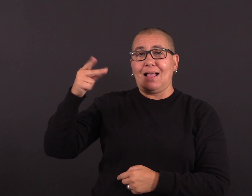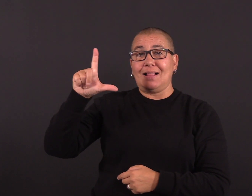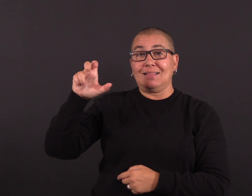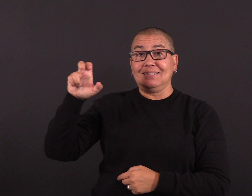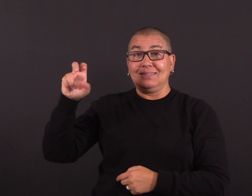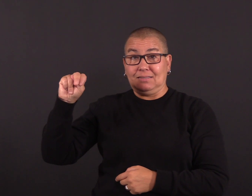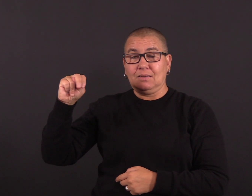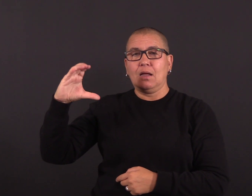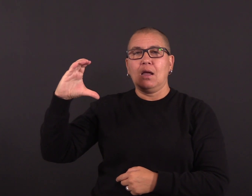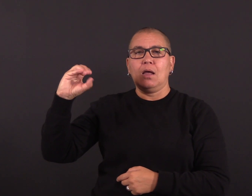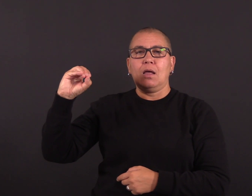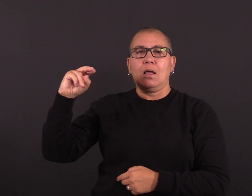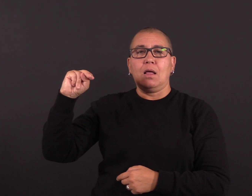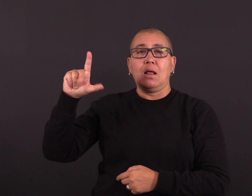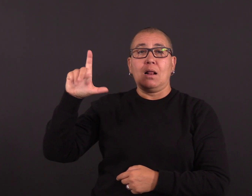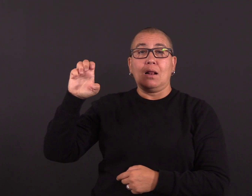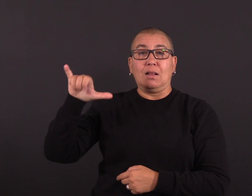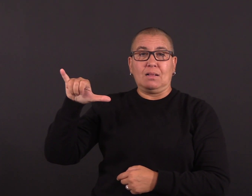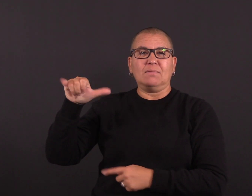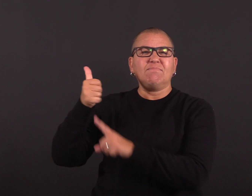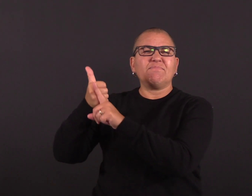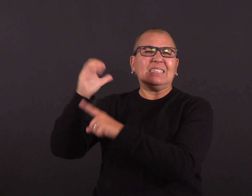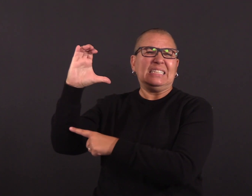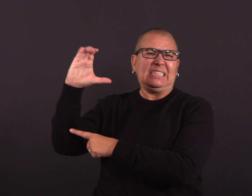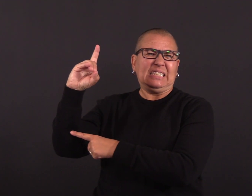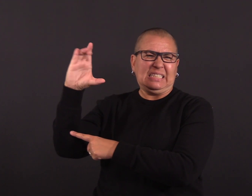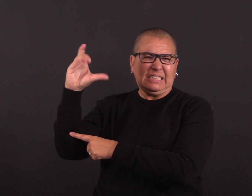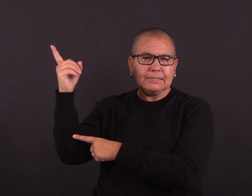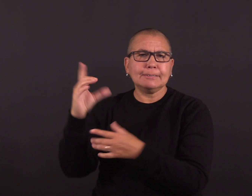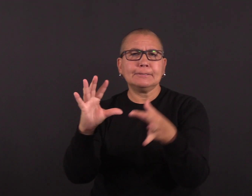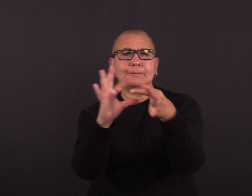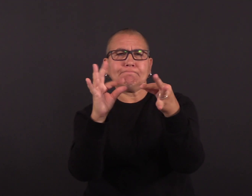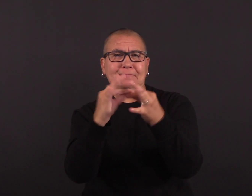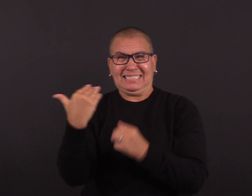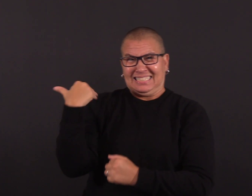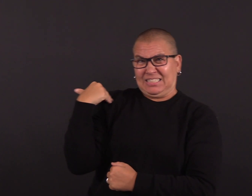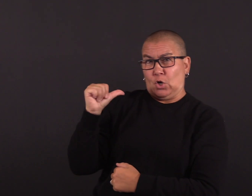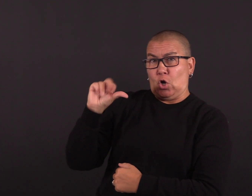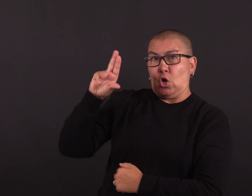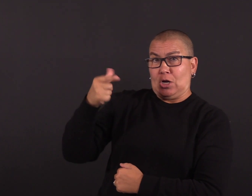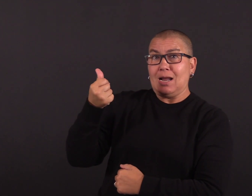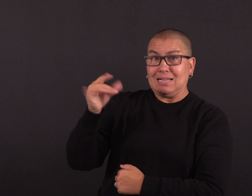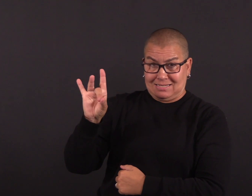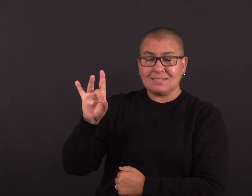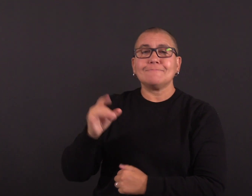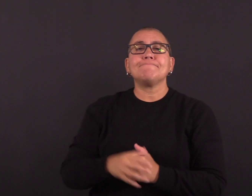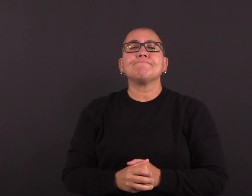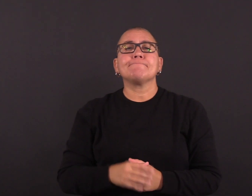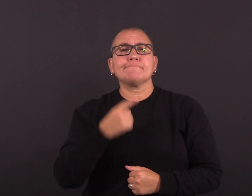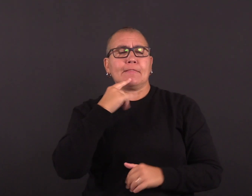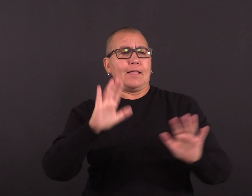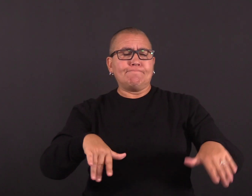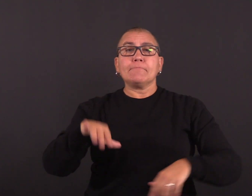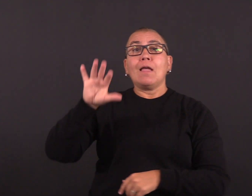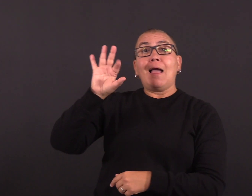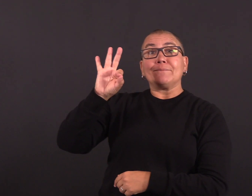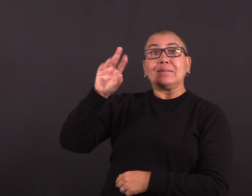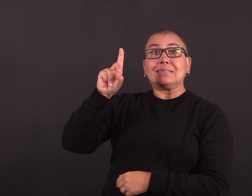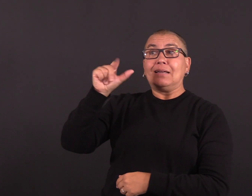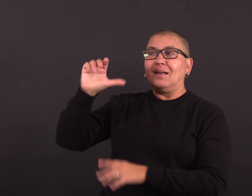antibodies against EG.5 and FL.1.5.1 variants." Pfizer says data from a recent study in mice